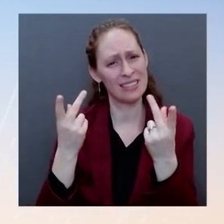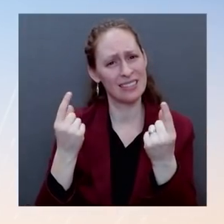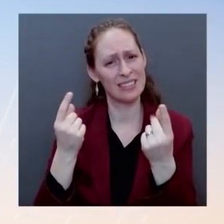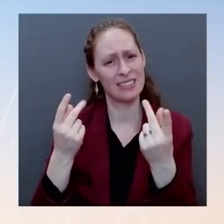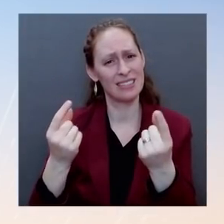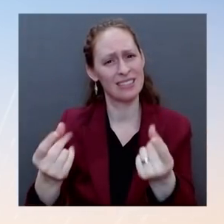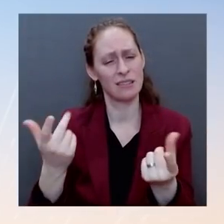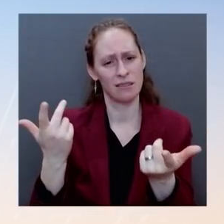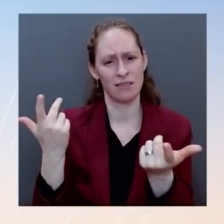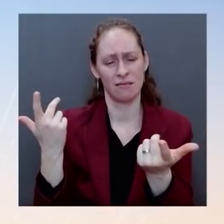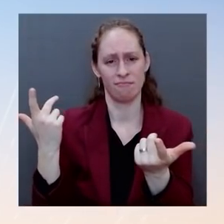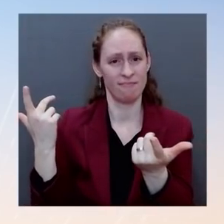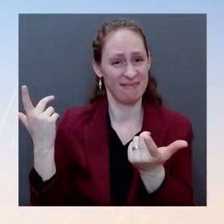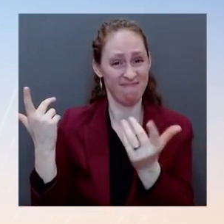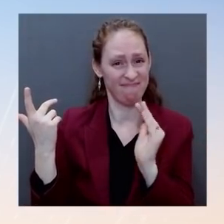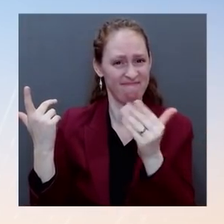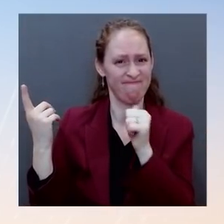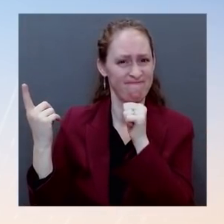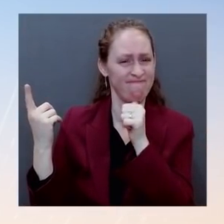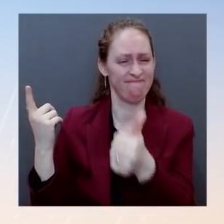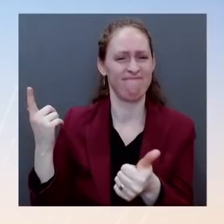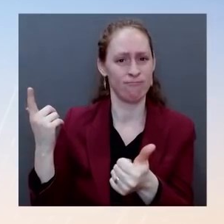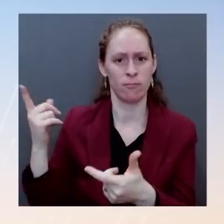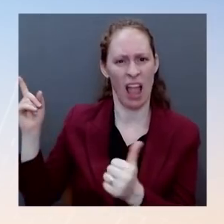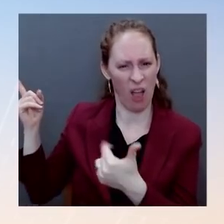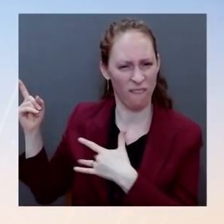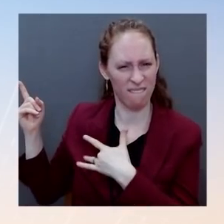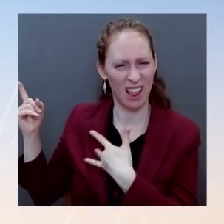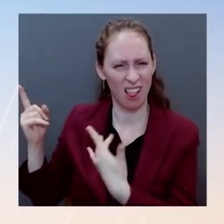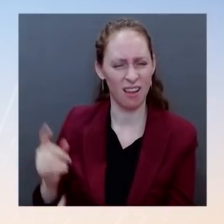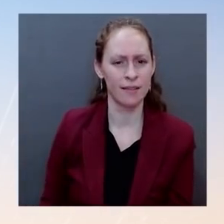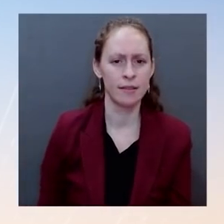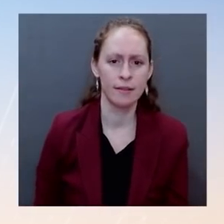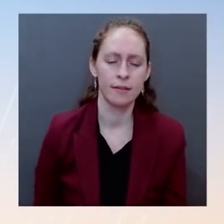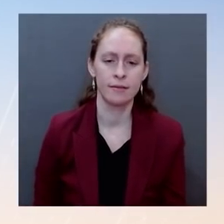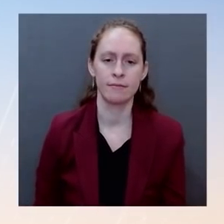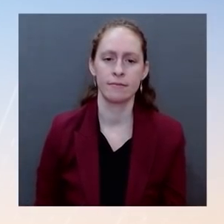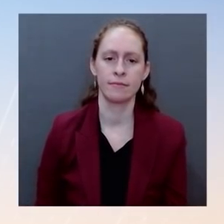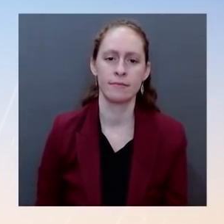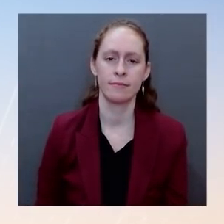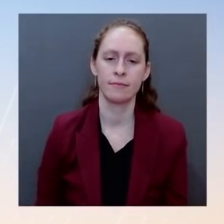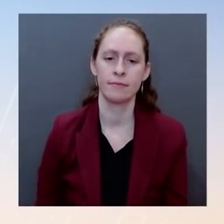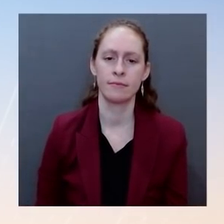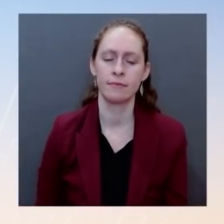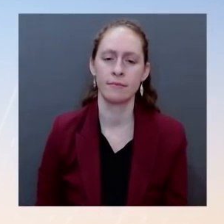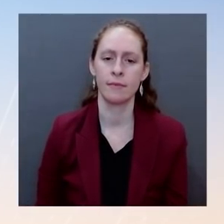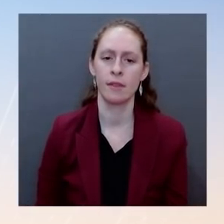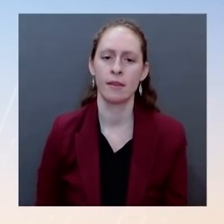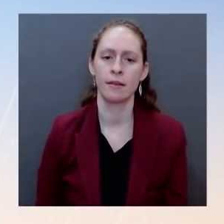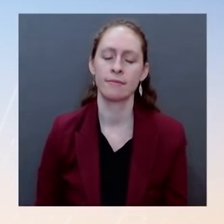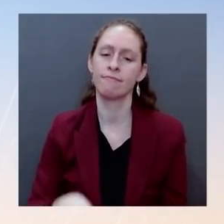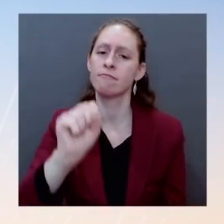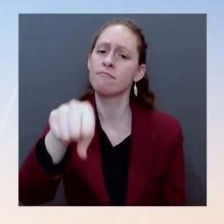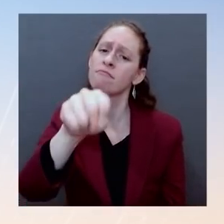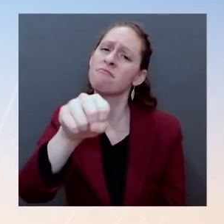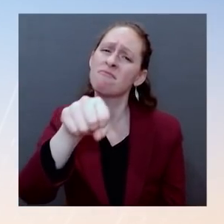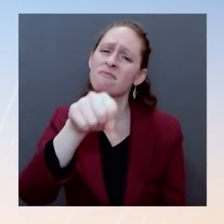And there's an enormous, historic, largest-ever investment in addressing the climate crisis in his Build Back Better agenda and plan.